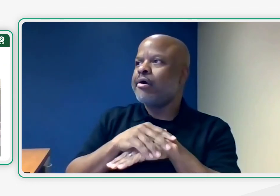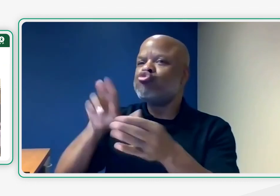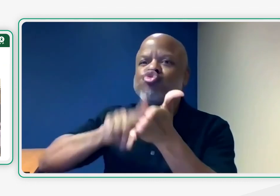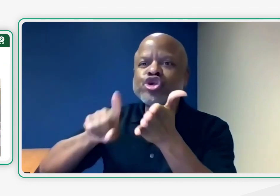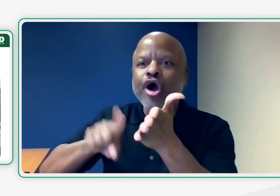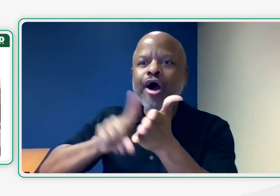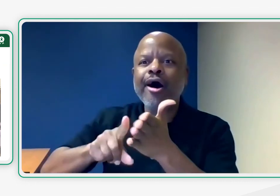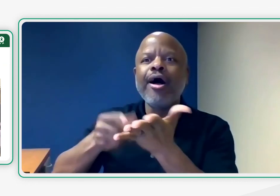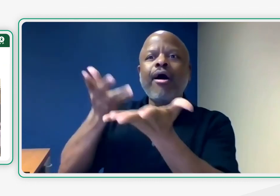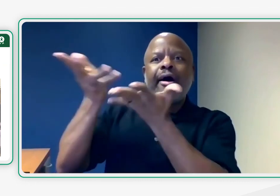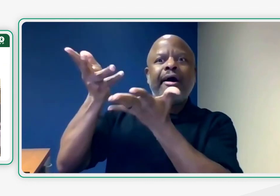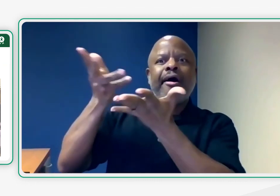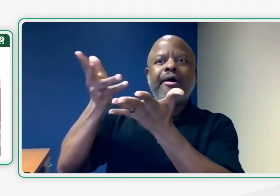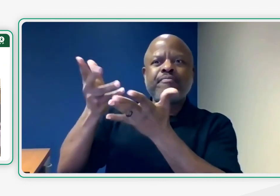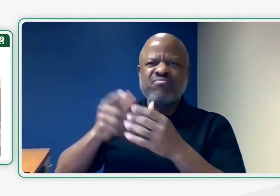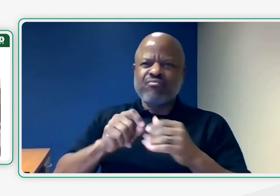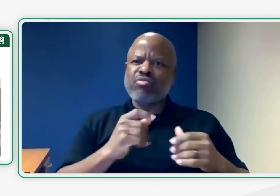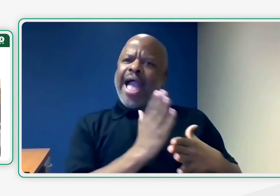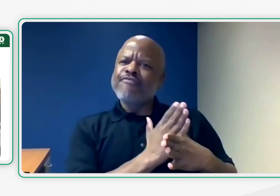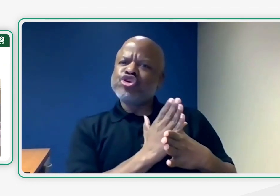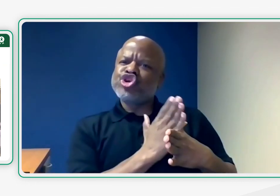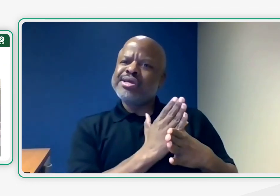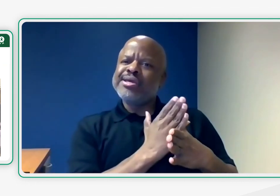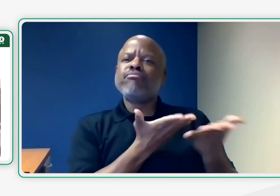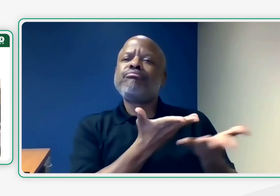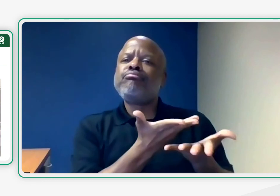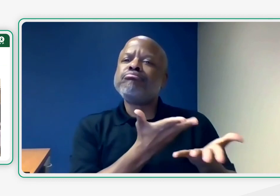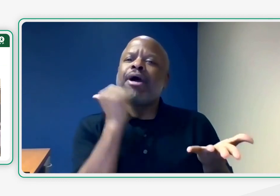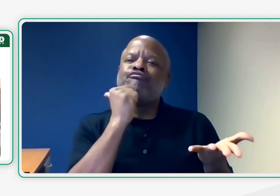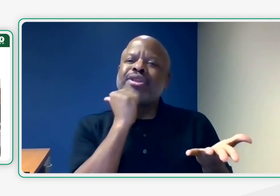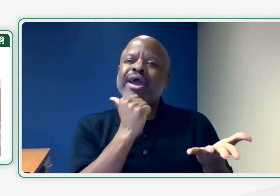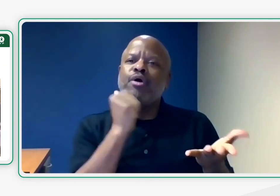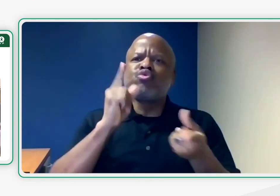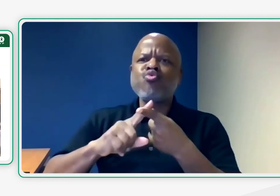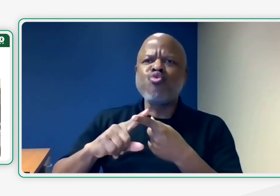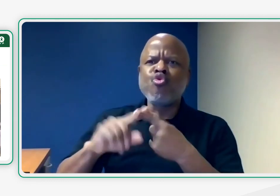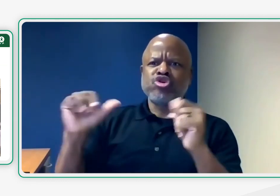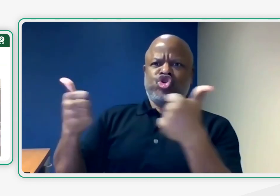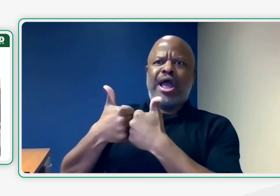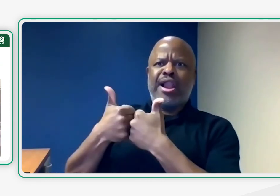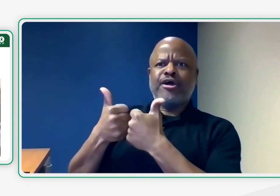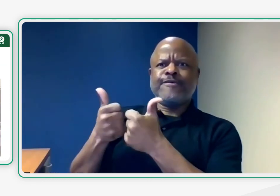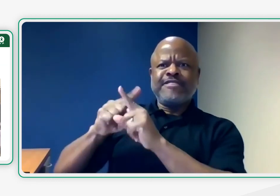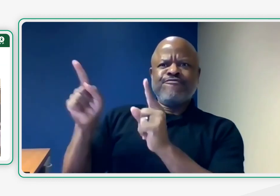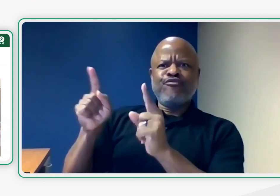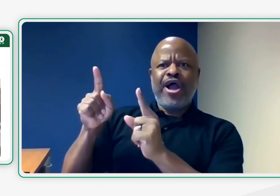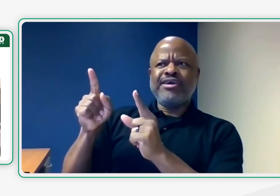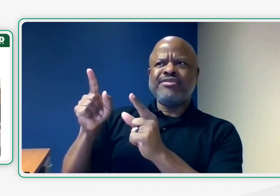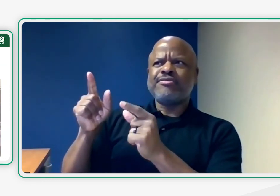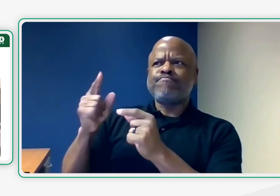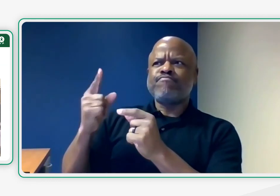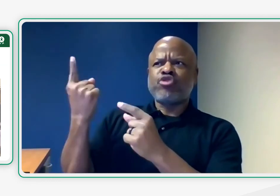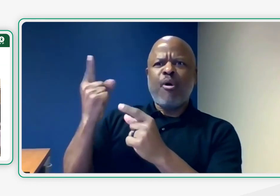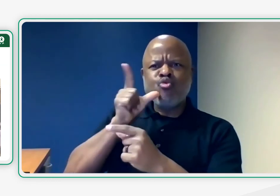Professor, teacher, researcher. But, you know, you meet average folks every day.